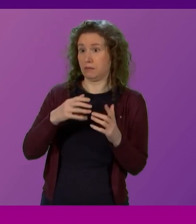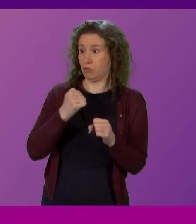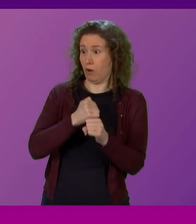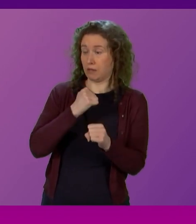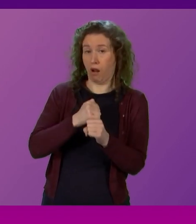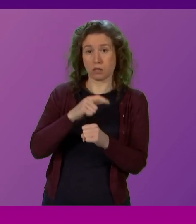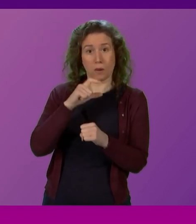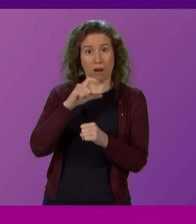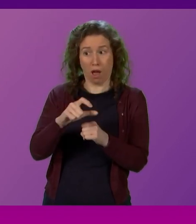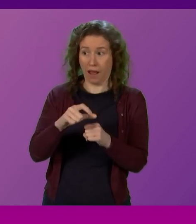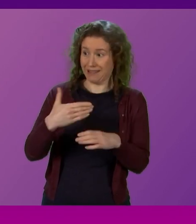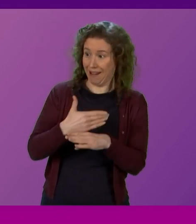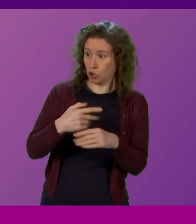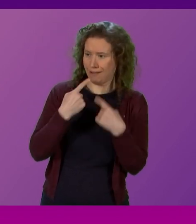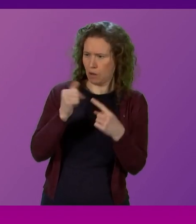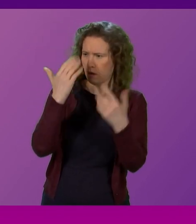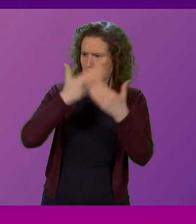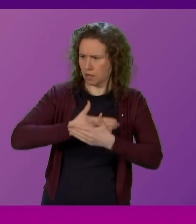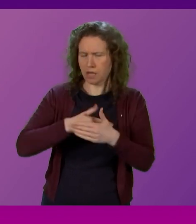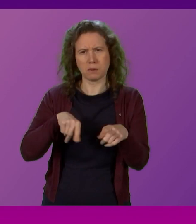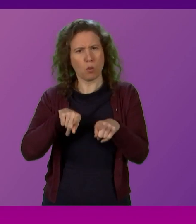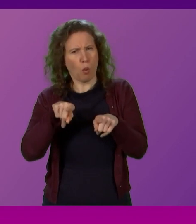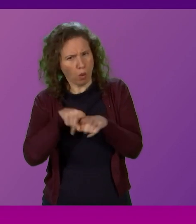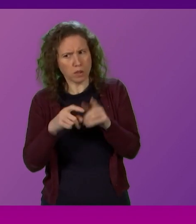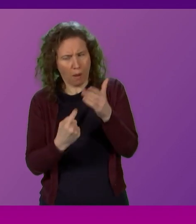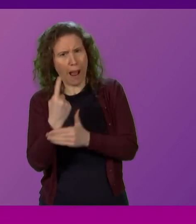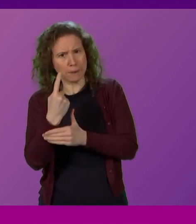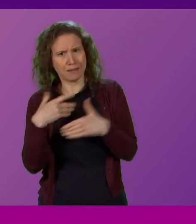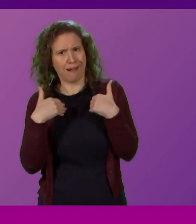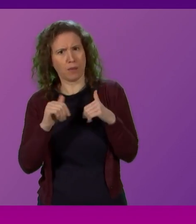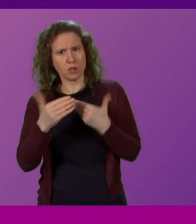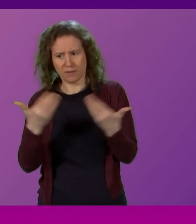and Clyde announced last night has also been taken in health services in south London,